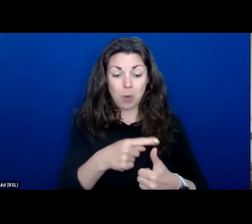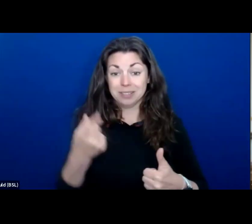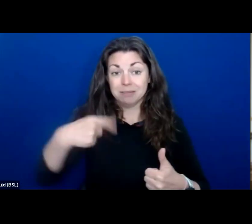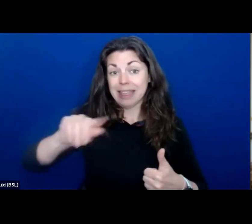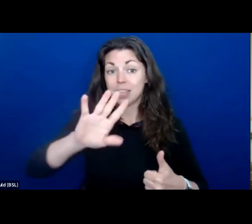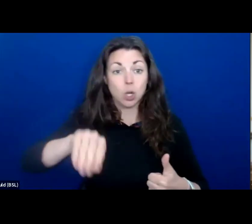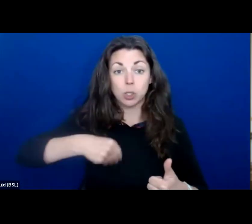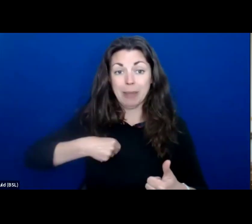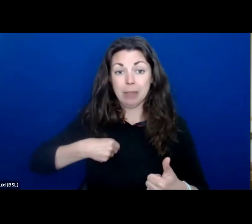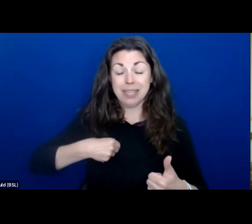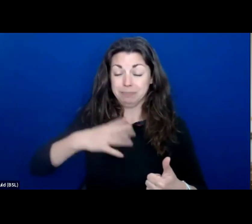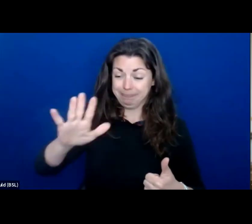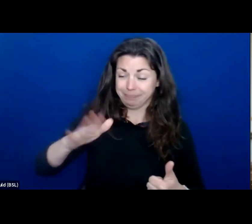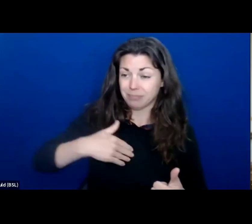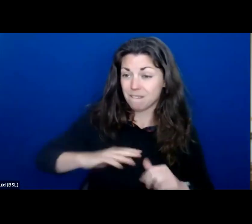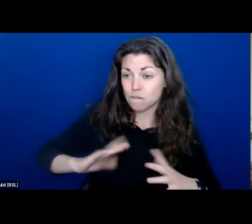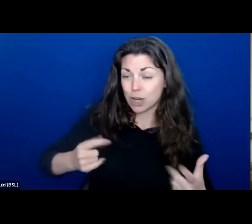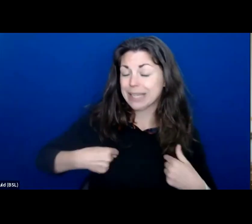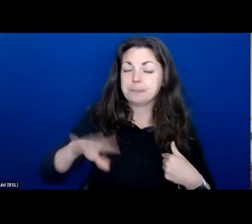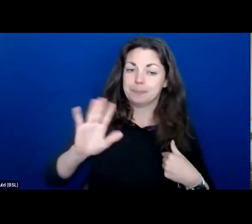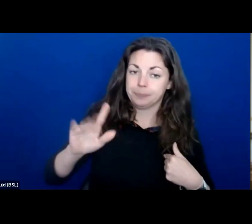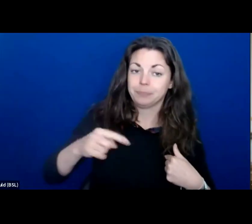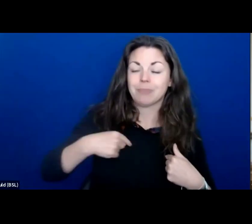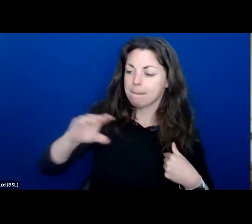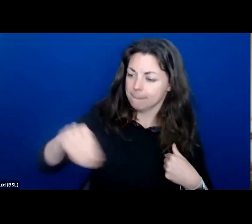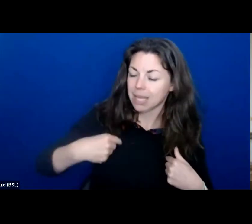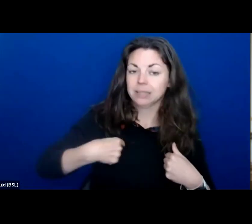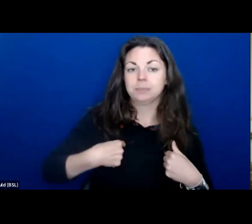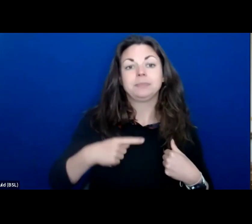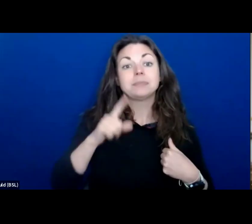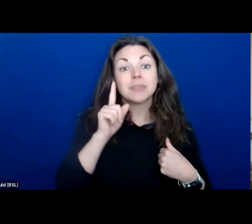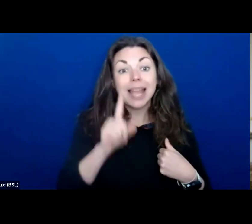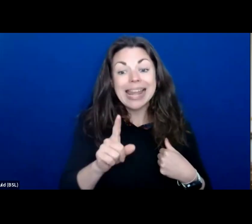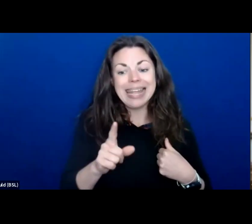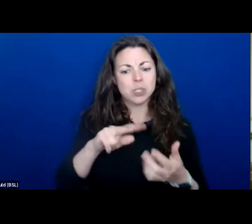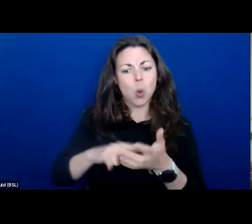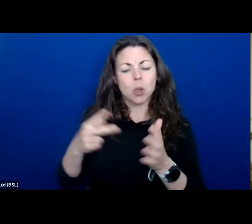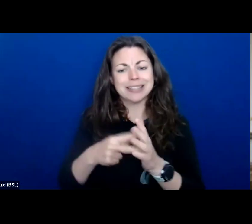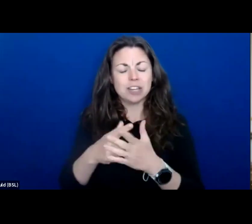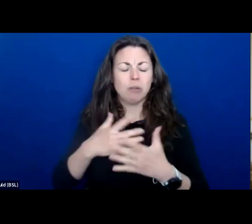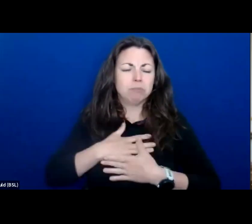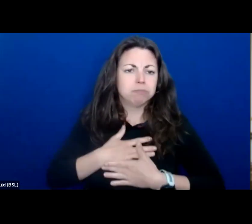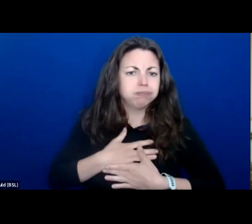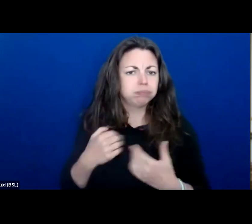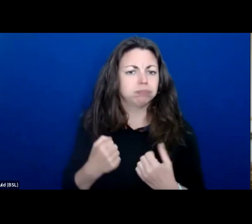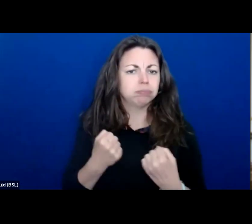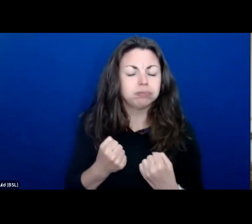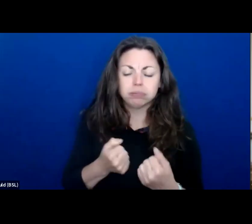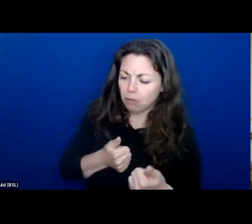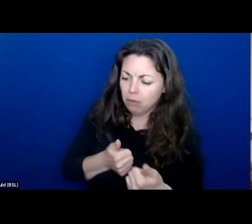I'm not doing things for free unless it's an organization that I'm very passionate about, but understanding I need to make a living,